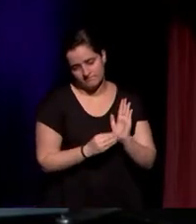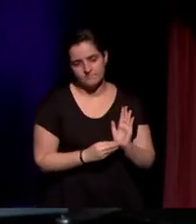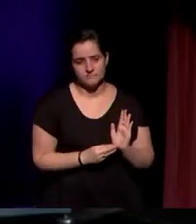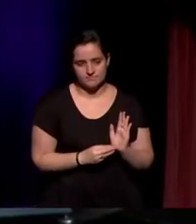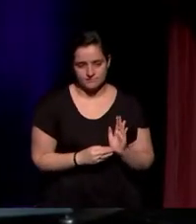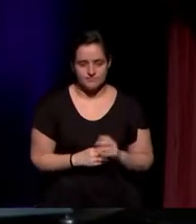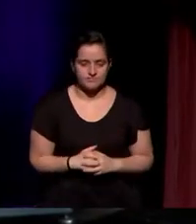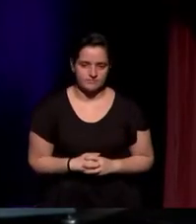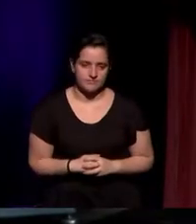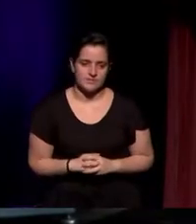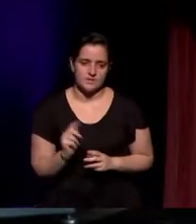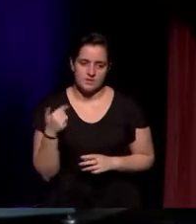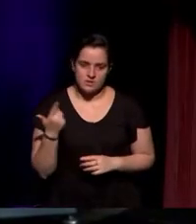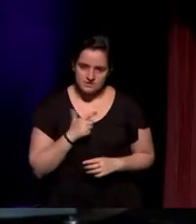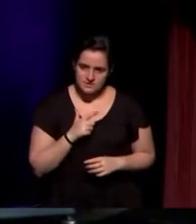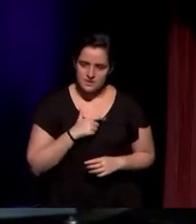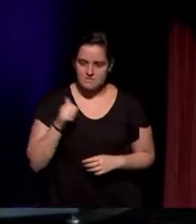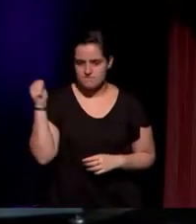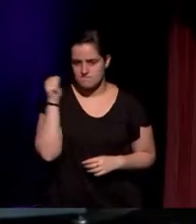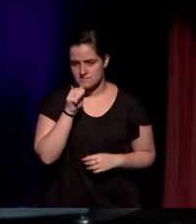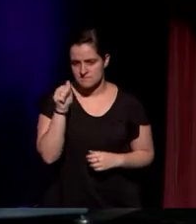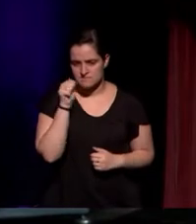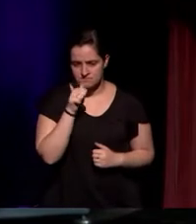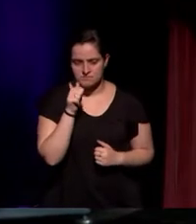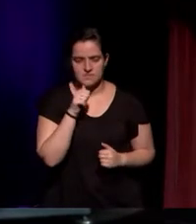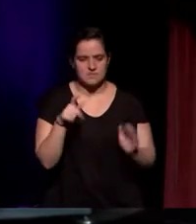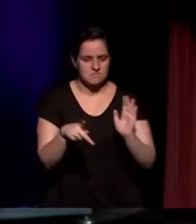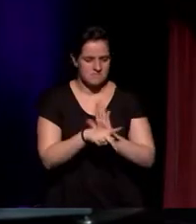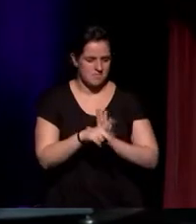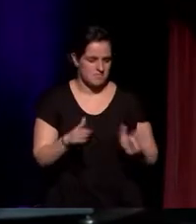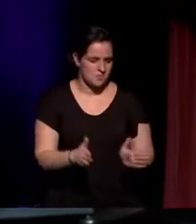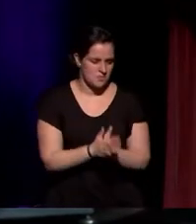we have a feminization poverty and AIDS.